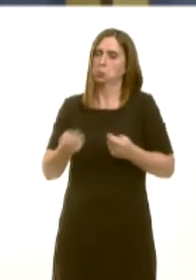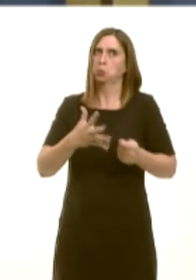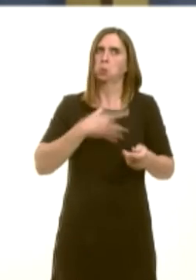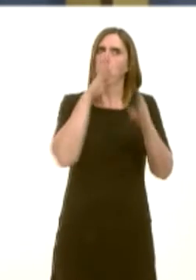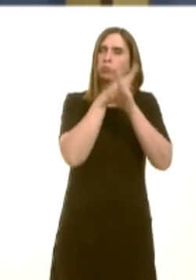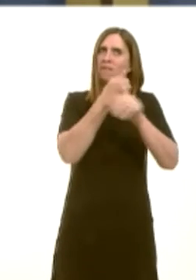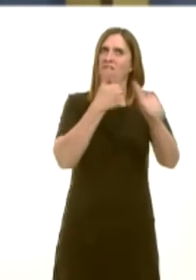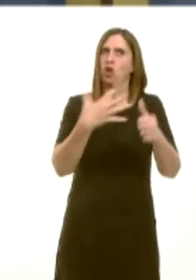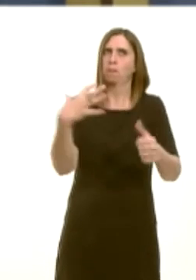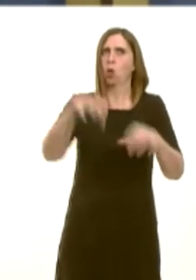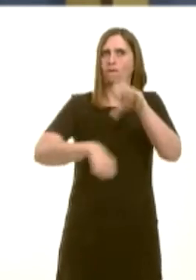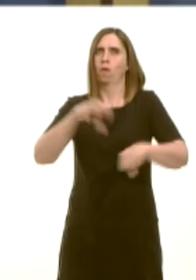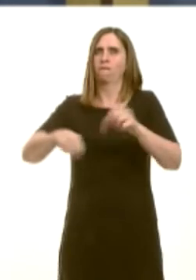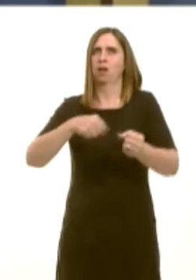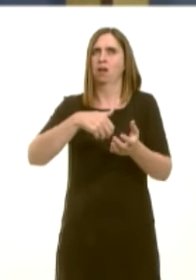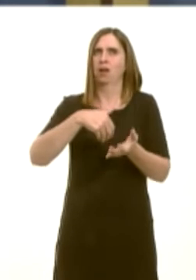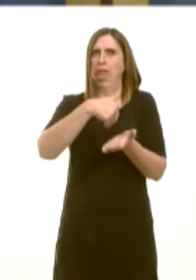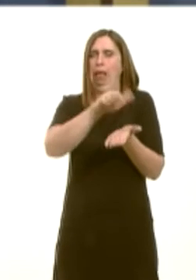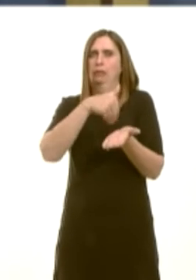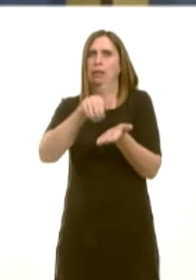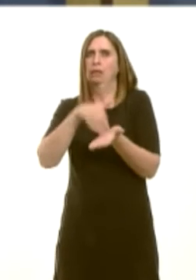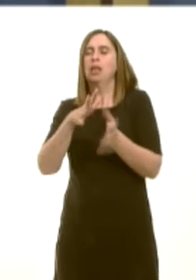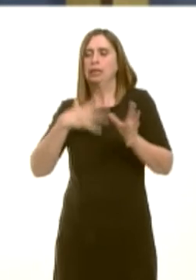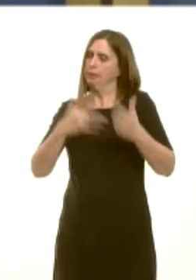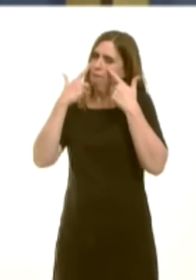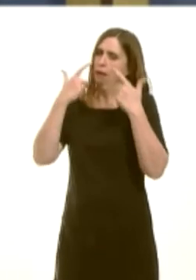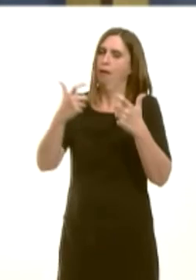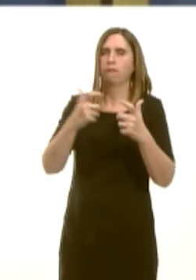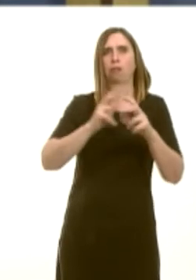that elect us here or the people who elect the UK Government. He mentioned his earlier